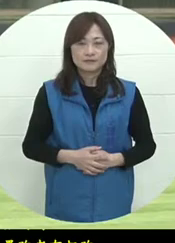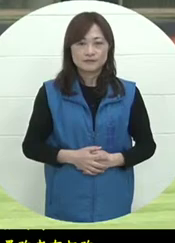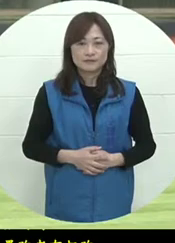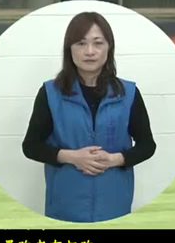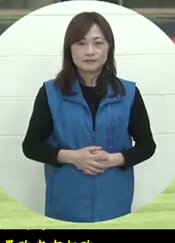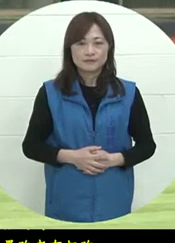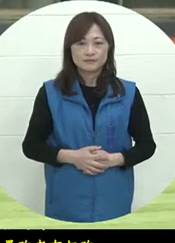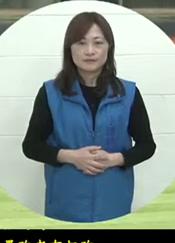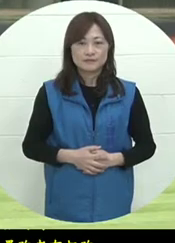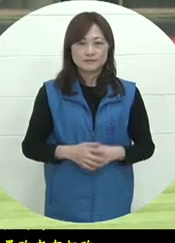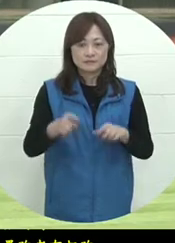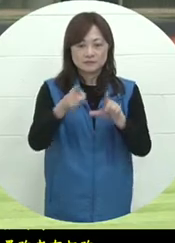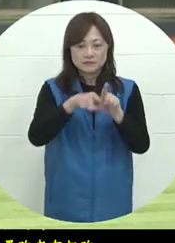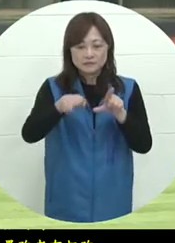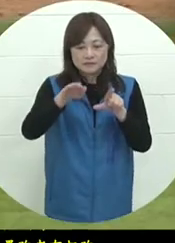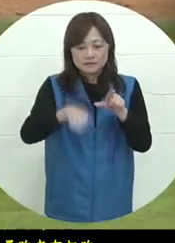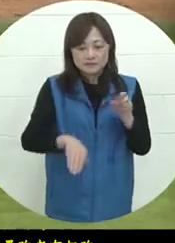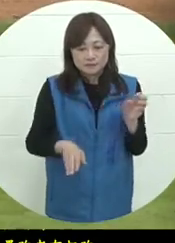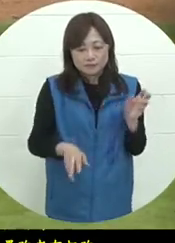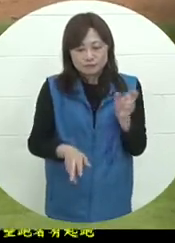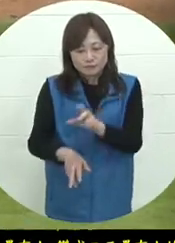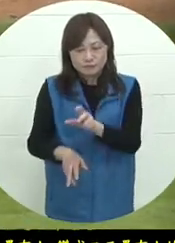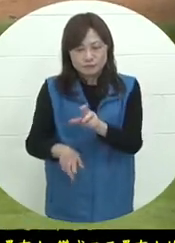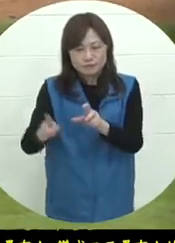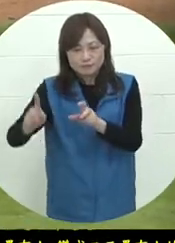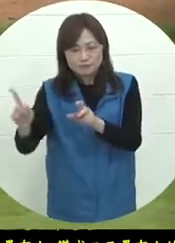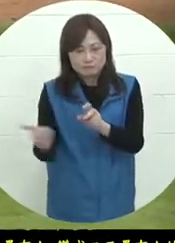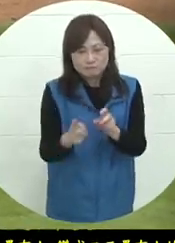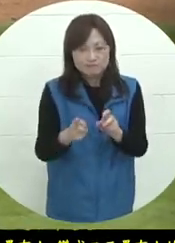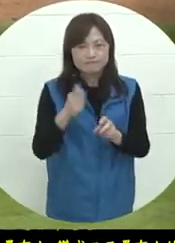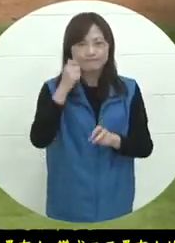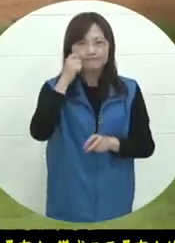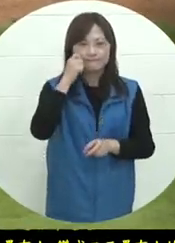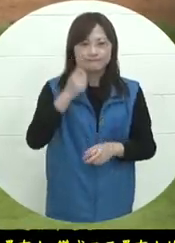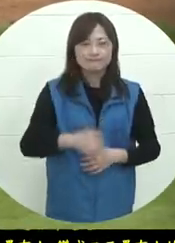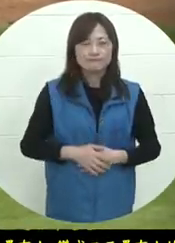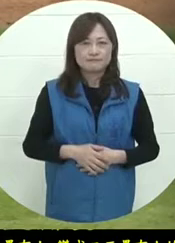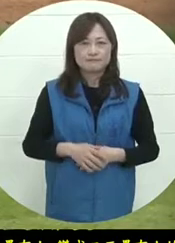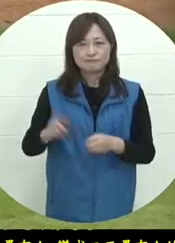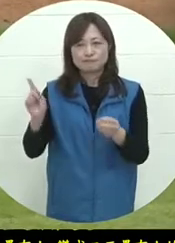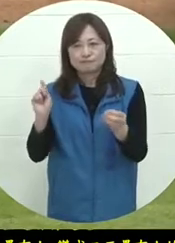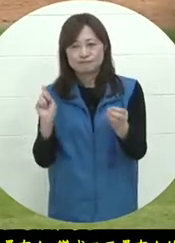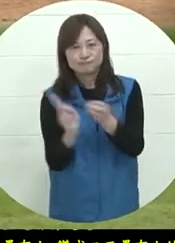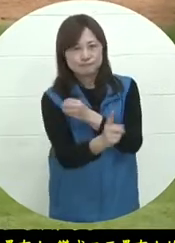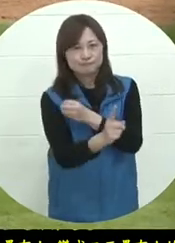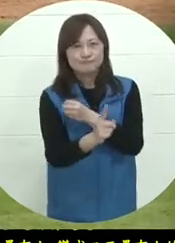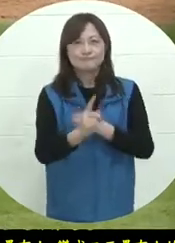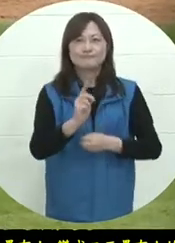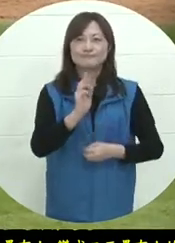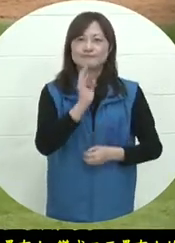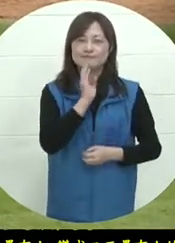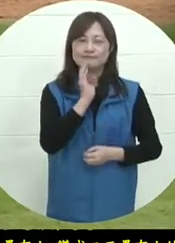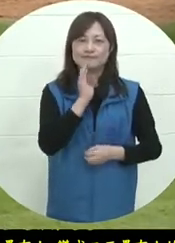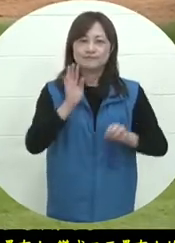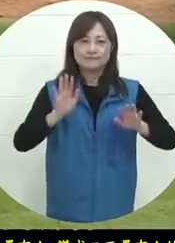a low angle ball and there is no way to grasp it. This time our side will help hollow out. So now